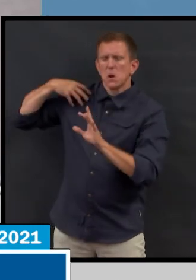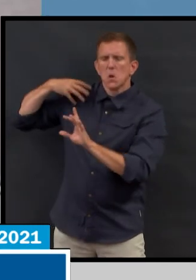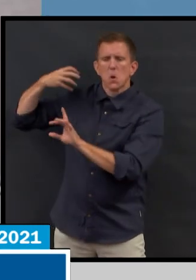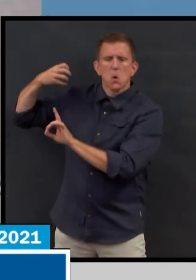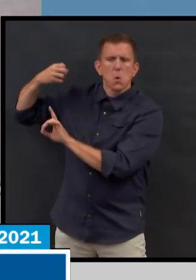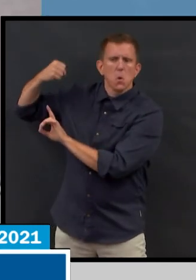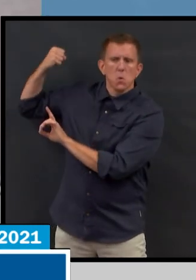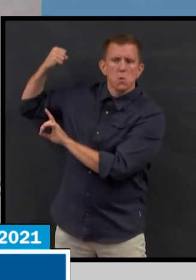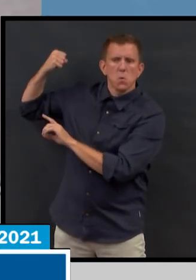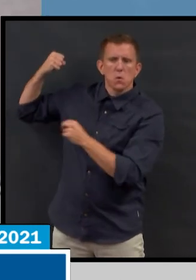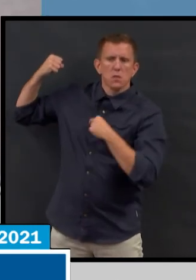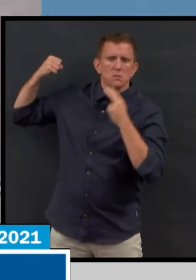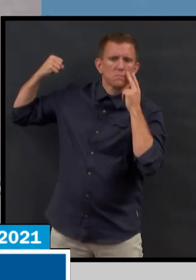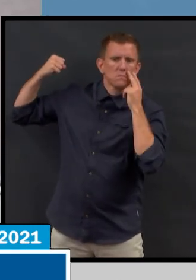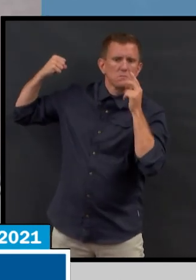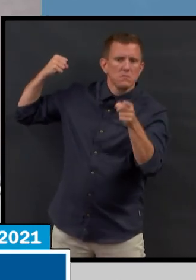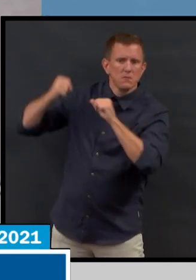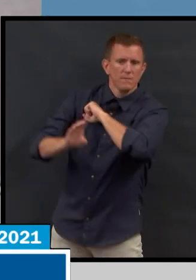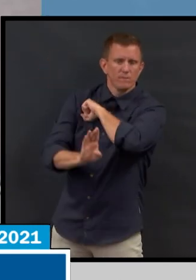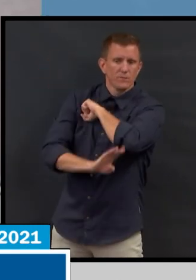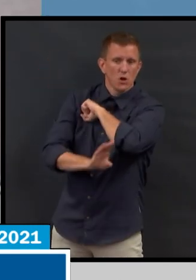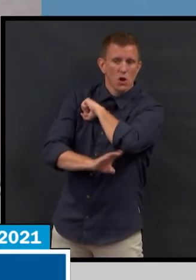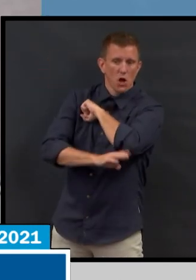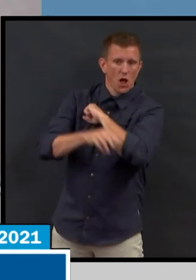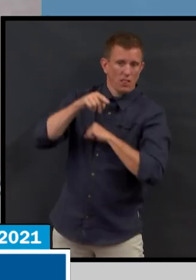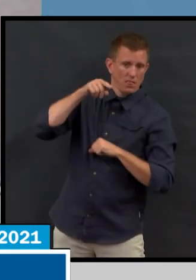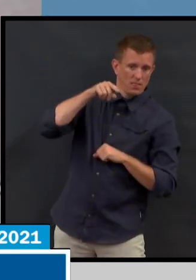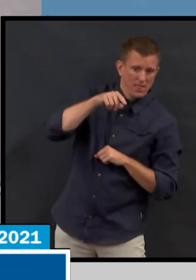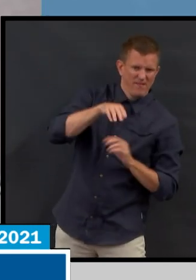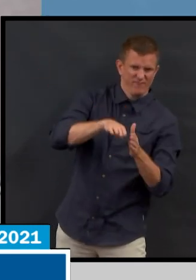if we're wearing face coverings through the summer we go into the fall we've got to wear them through